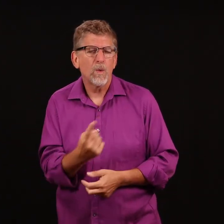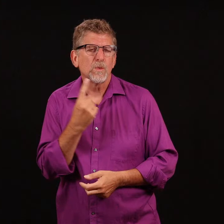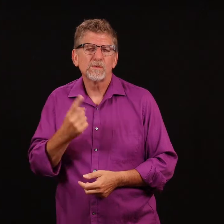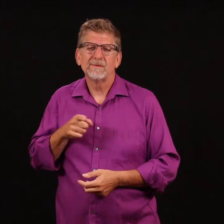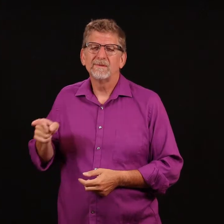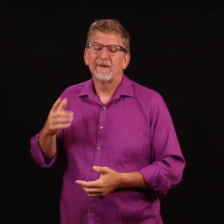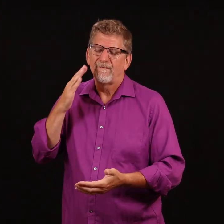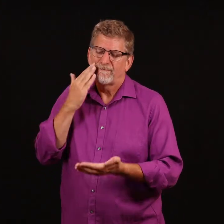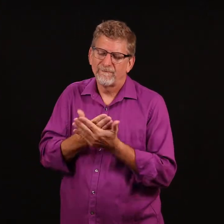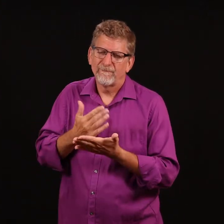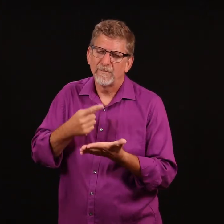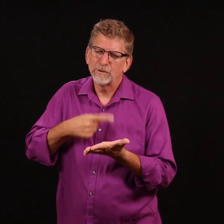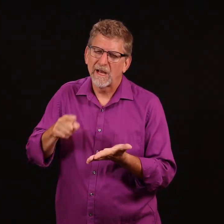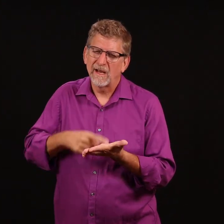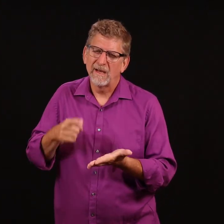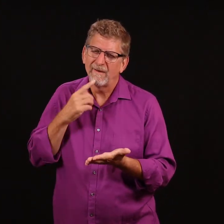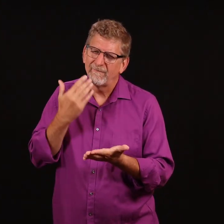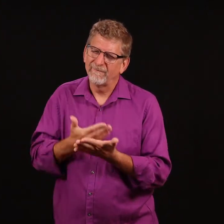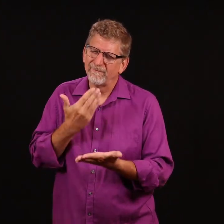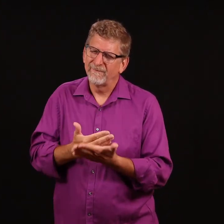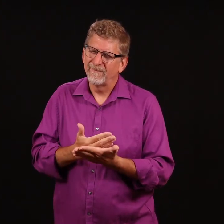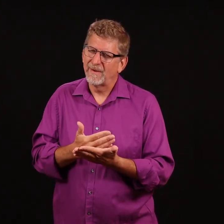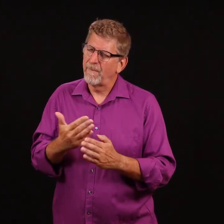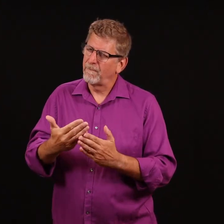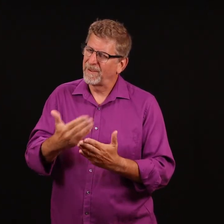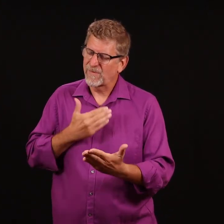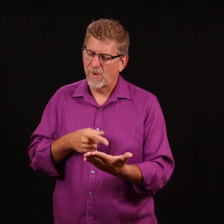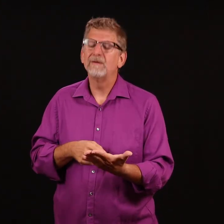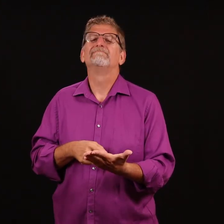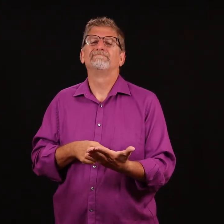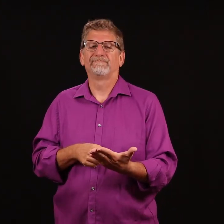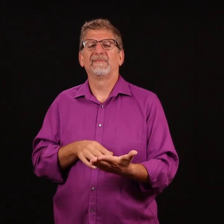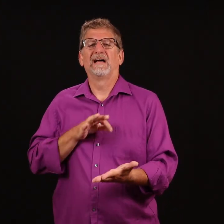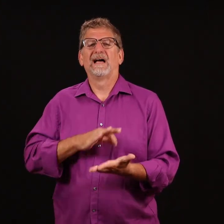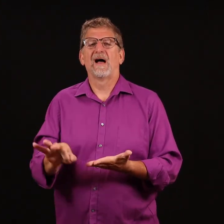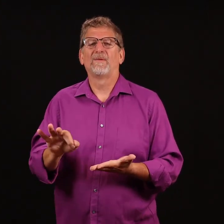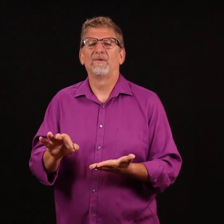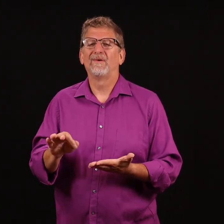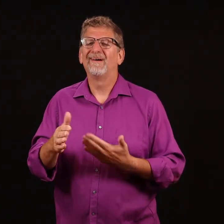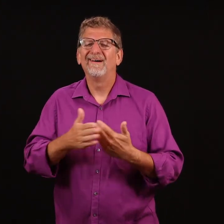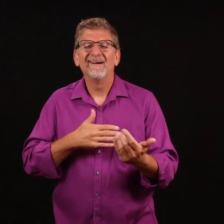are always checked and looked over before being counted.